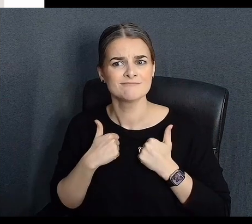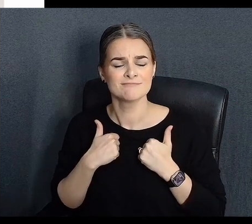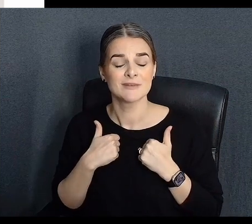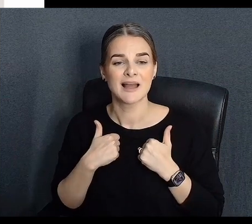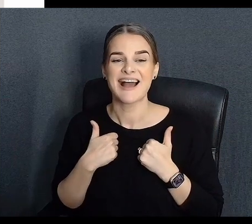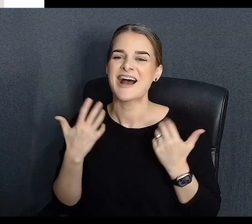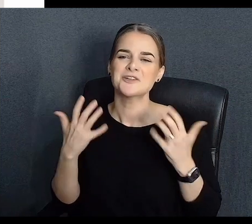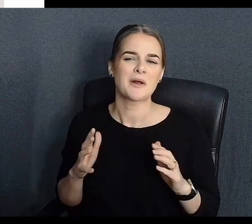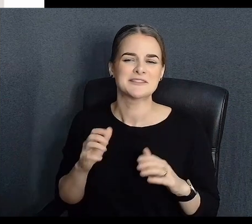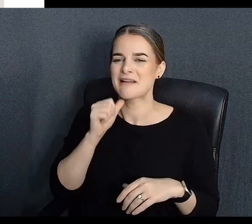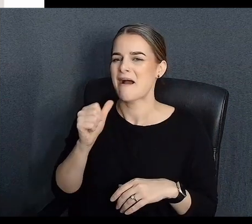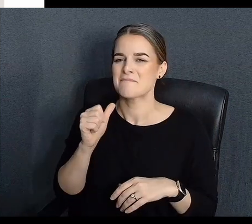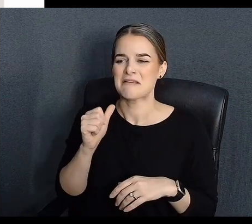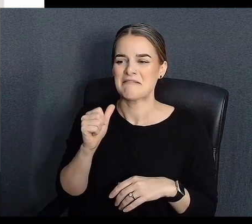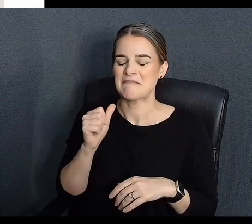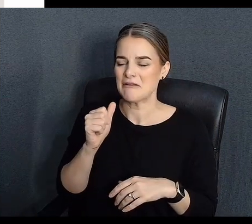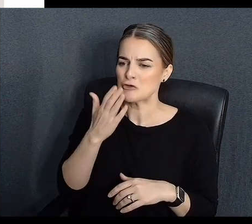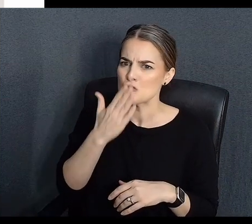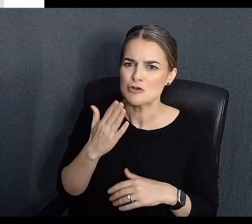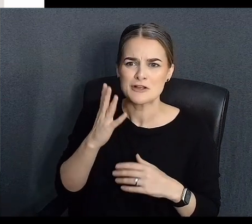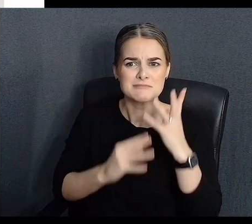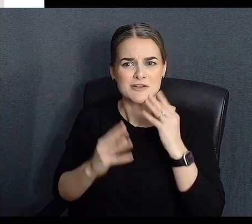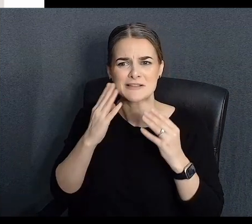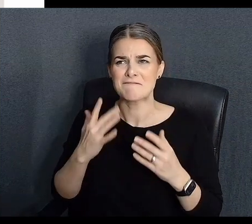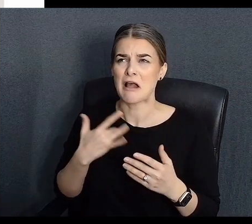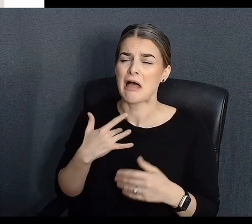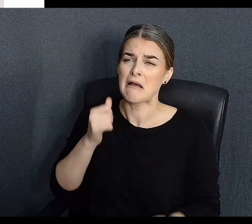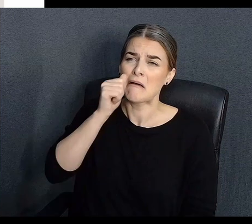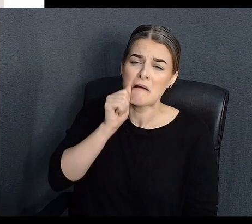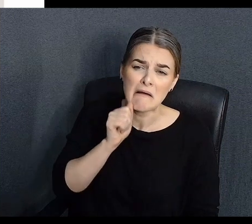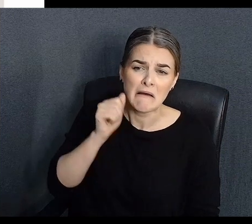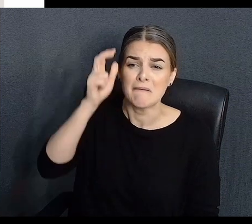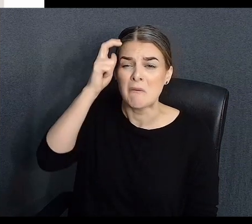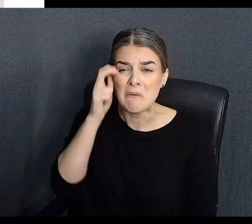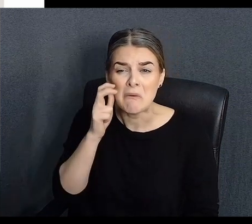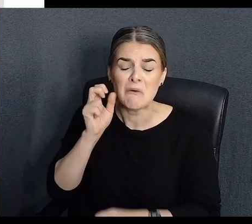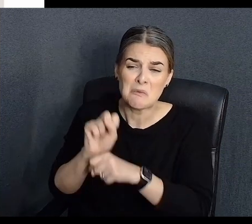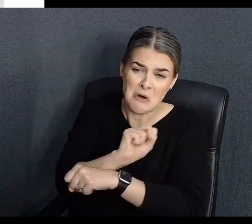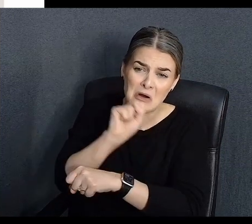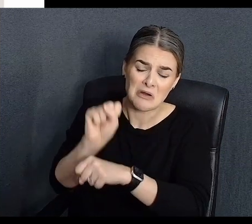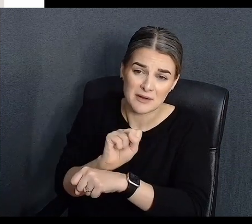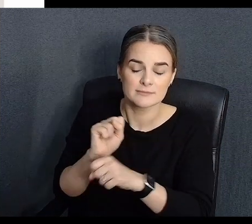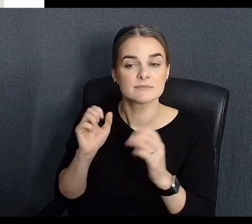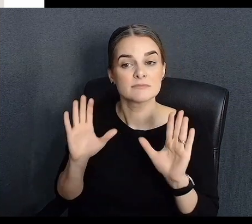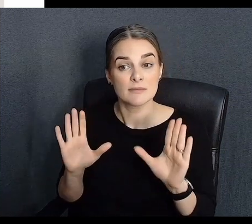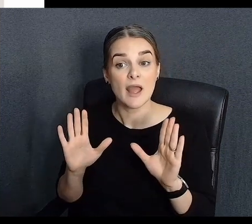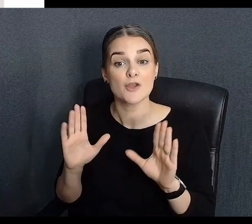for a person, or for it to feel like work. So if it's being used with rather than at a person,